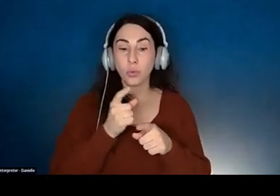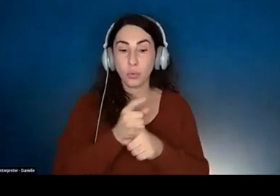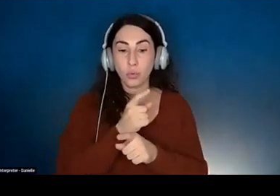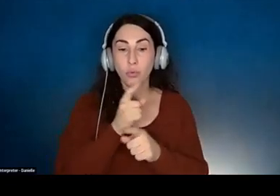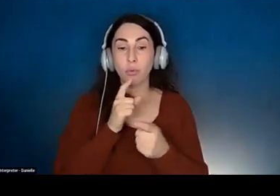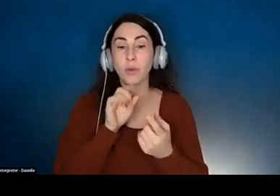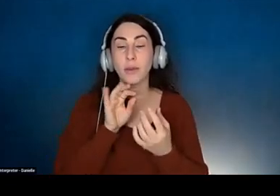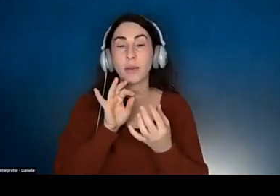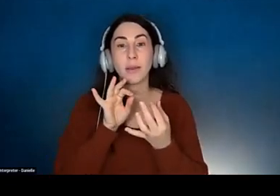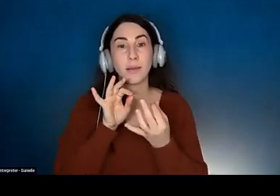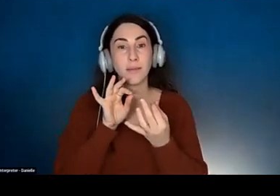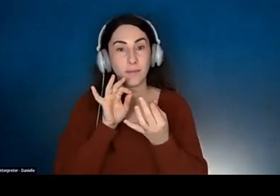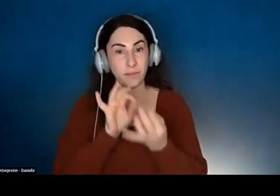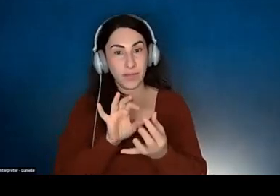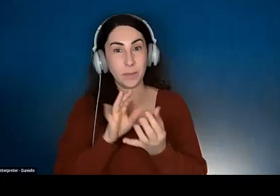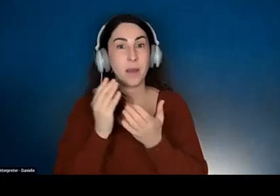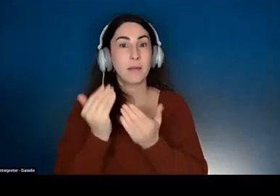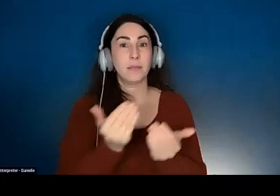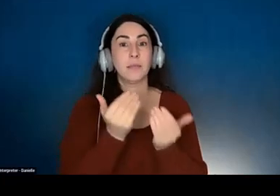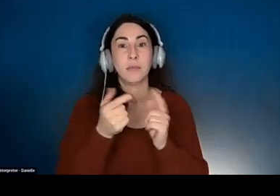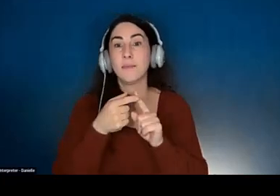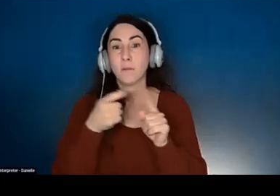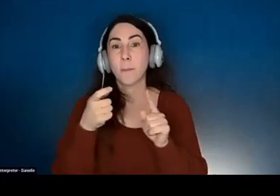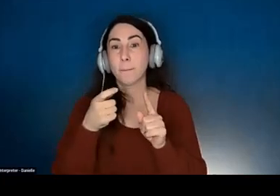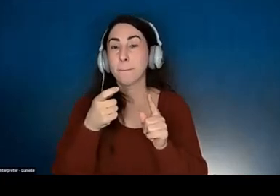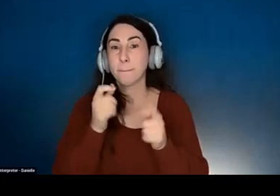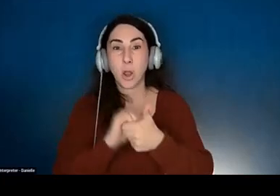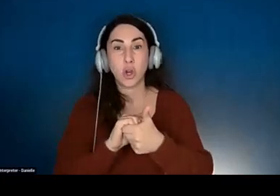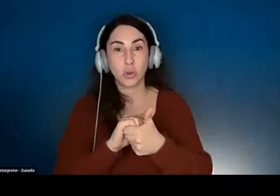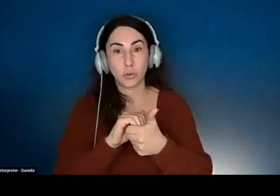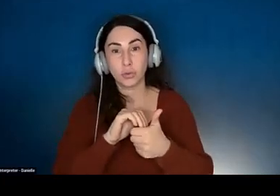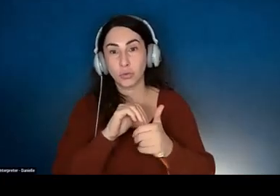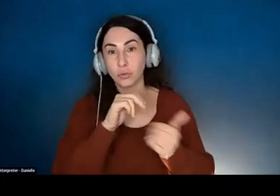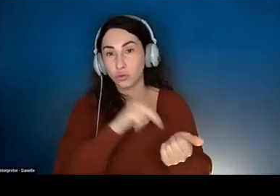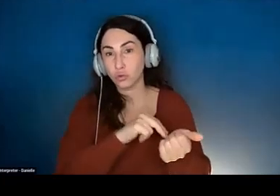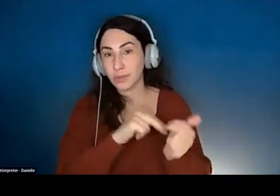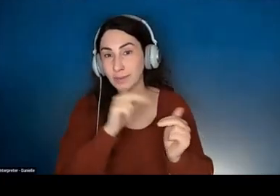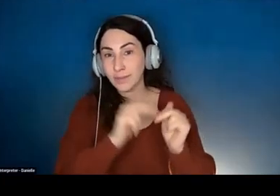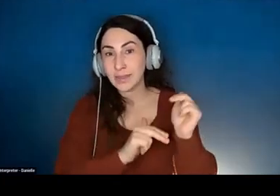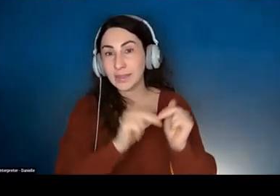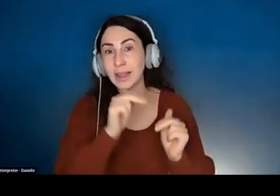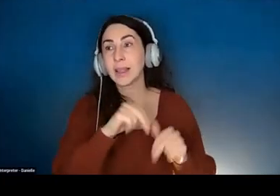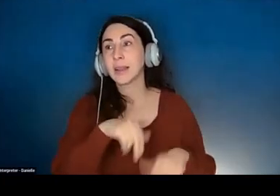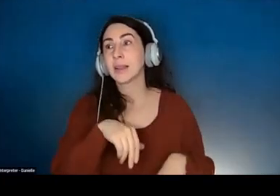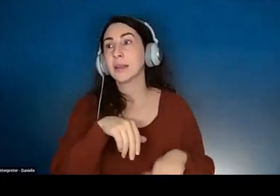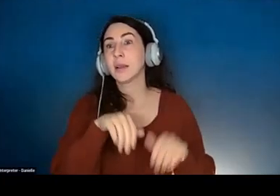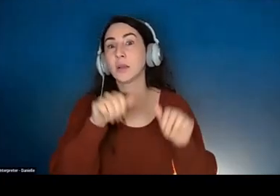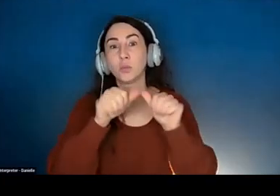our external partners, like our nursing facilities, nursing facility associations, and of